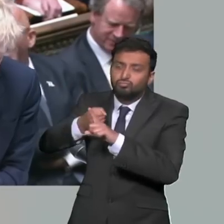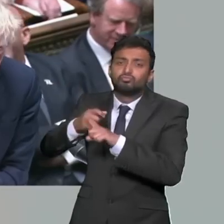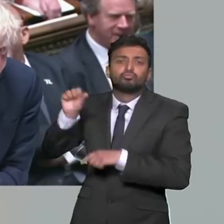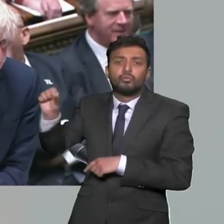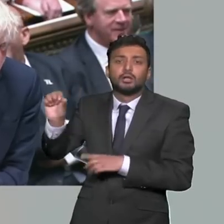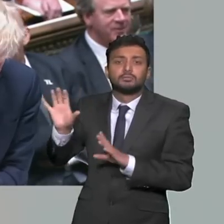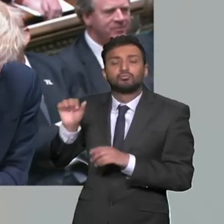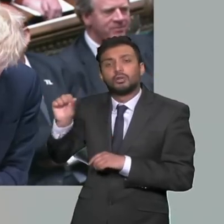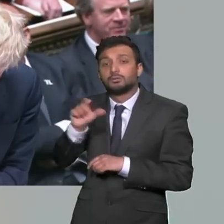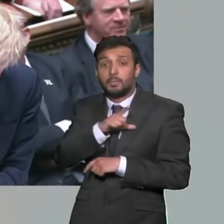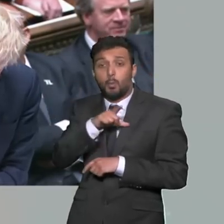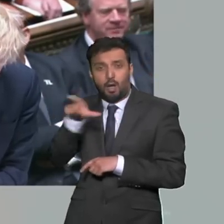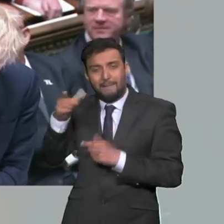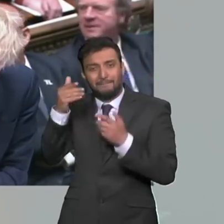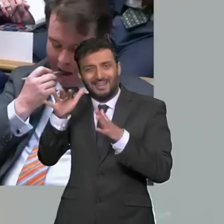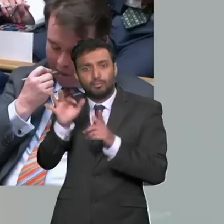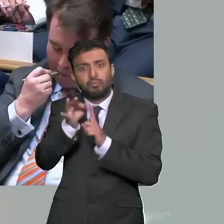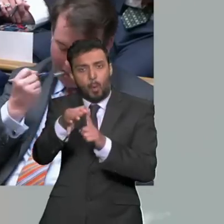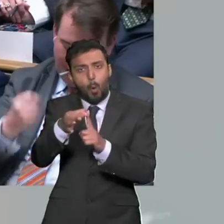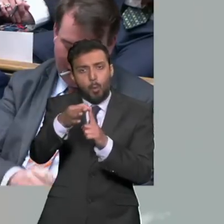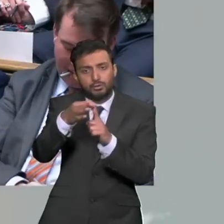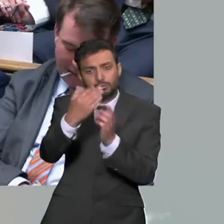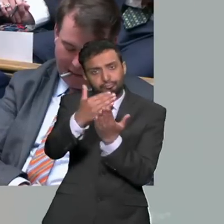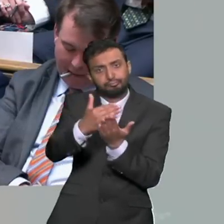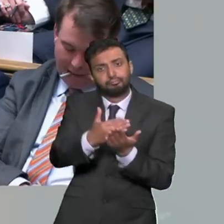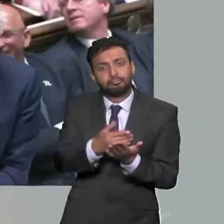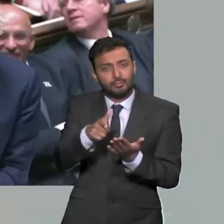We have adopted the measures that he proposes in the Bill so that those who leave properties